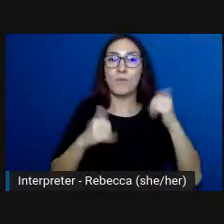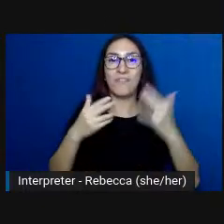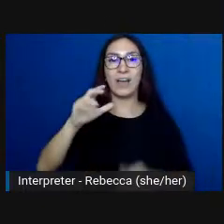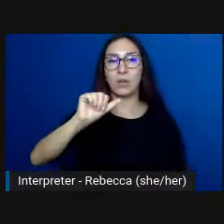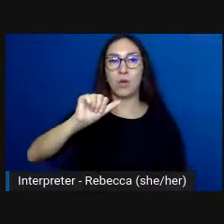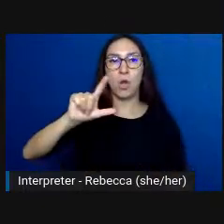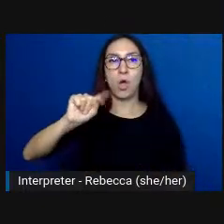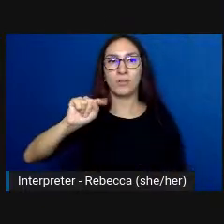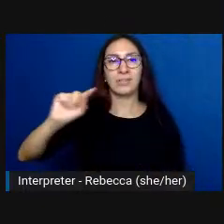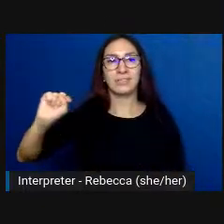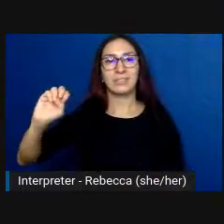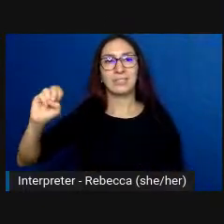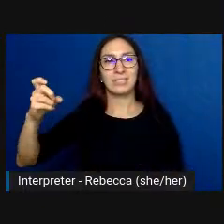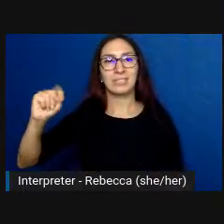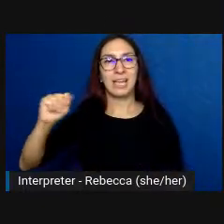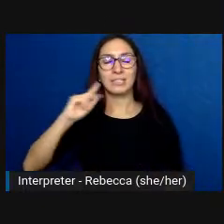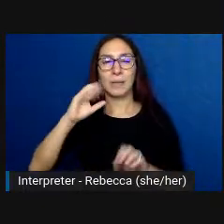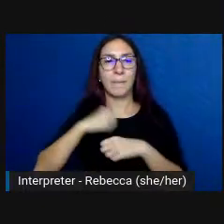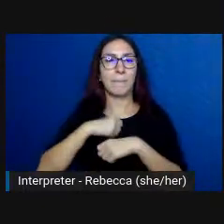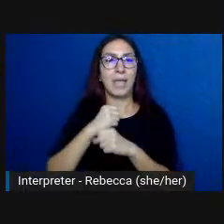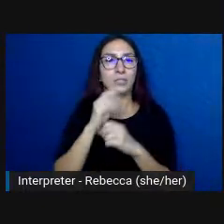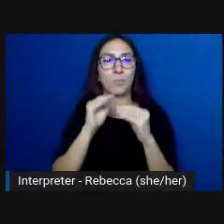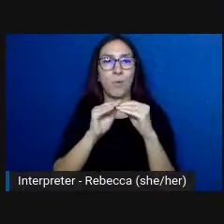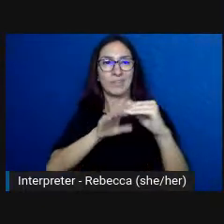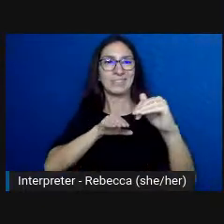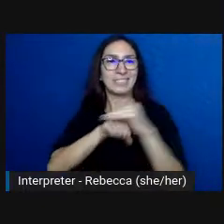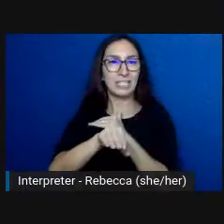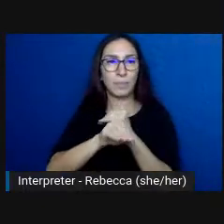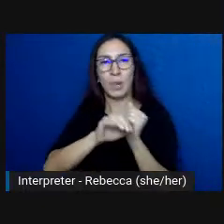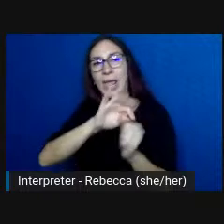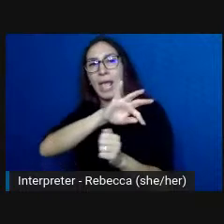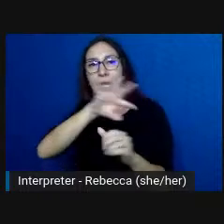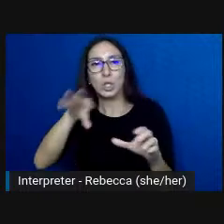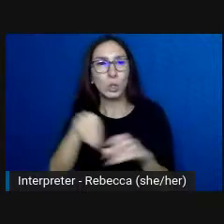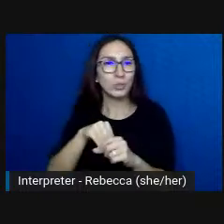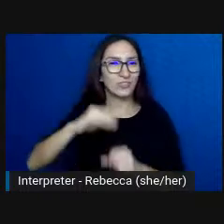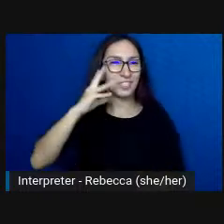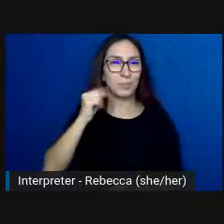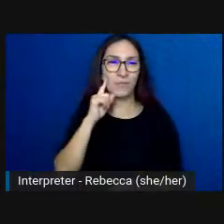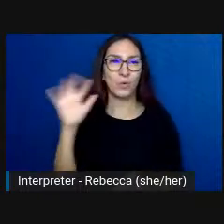In this presentation, I will schaechter how providing ALT TEXT makes for a more accessible